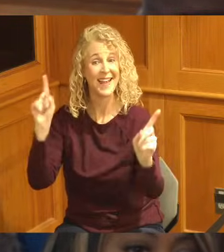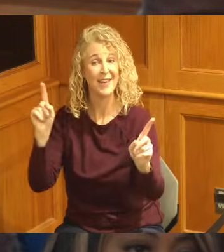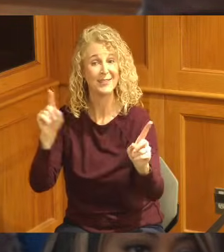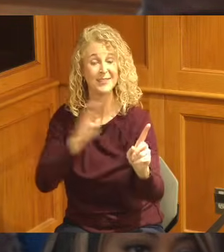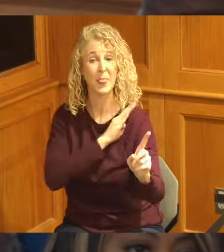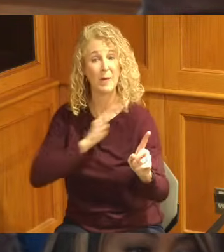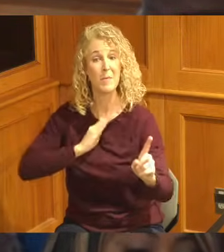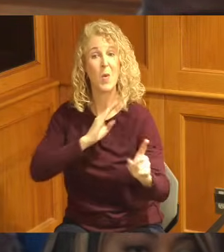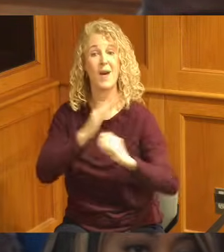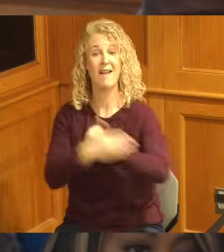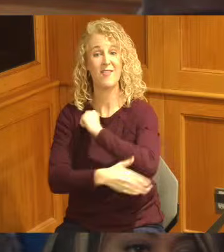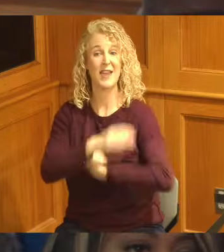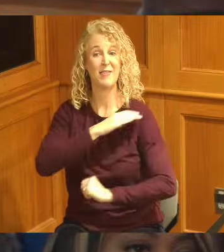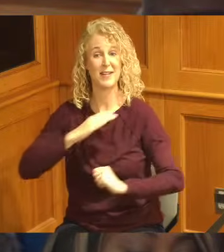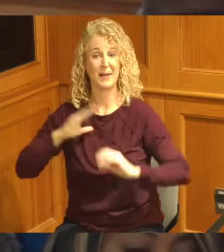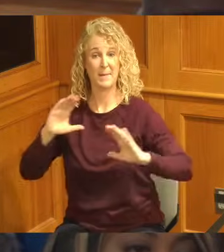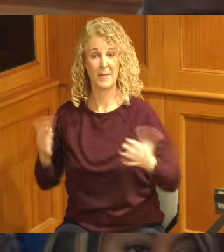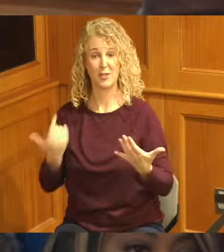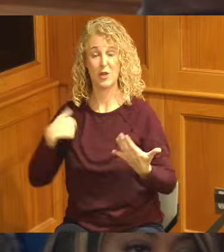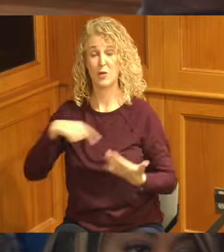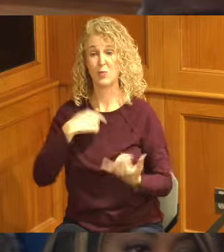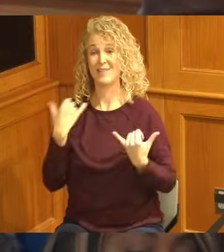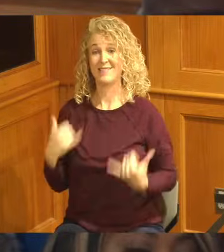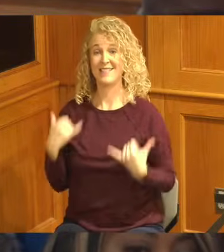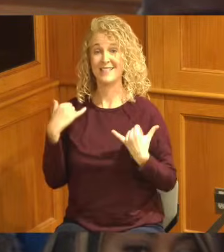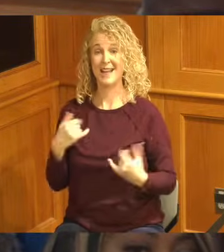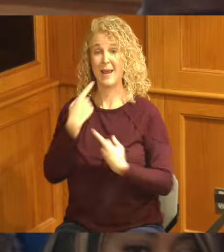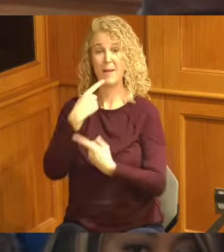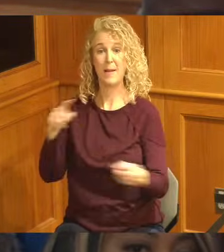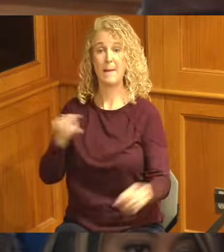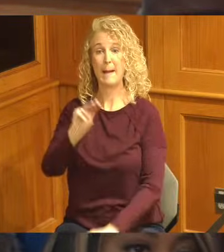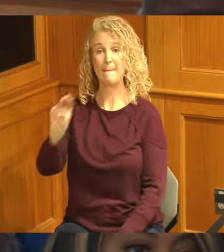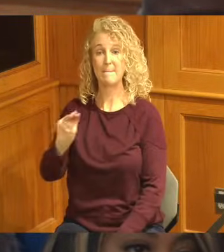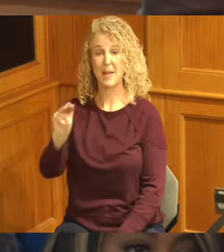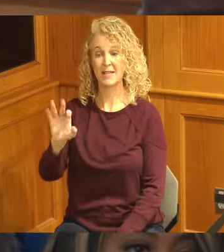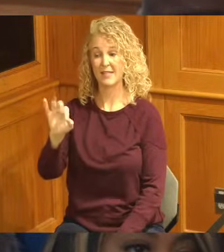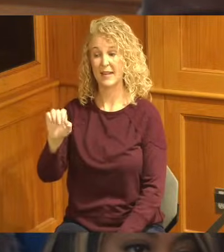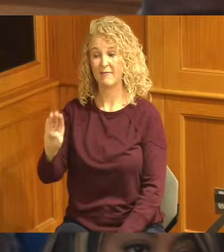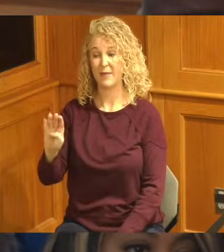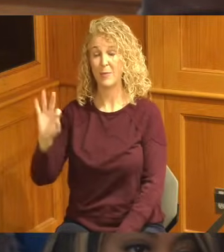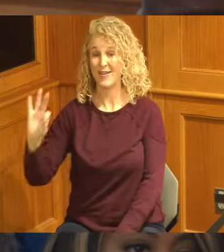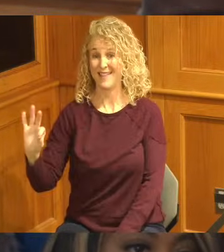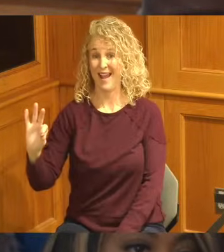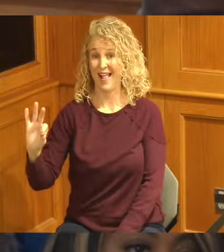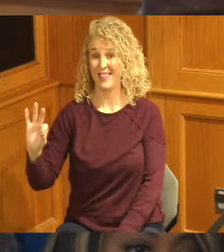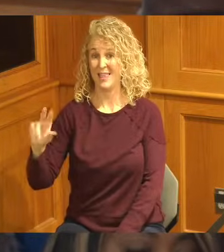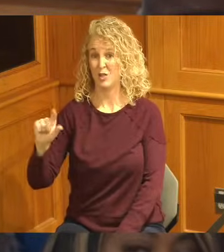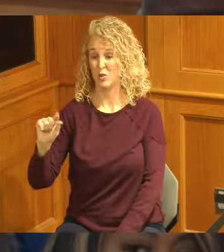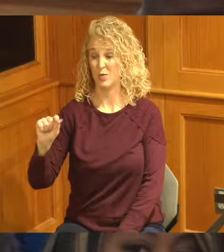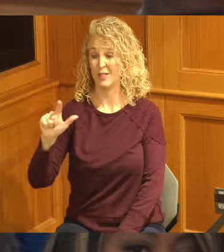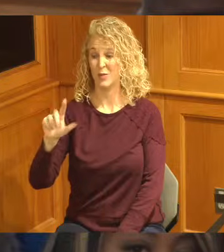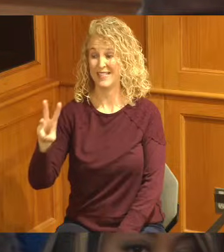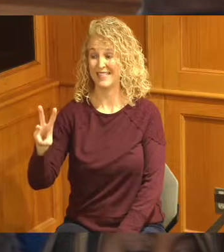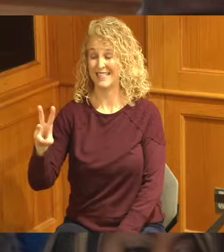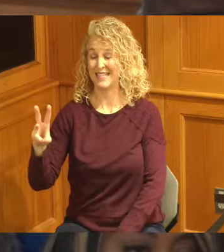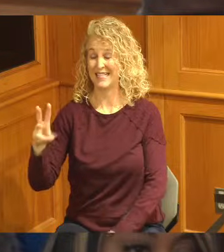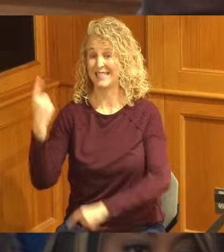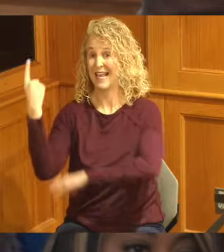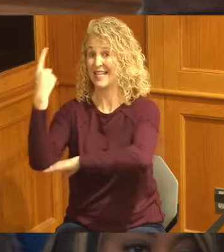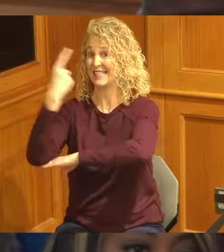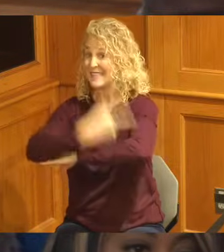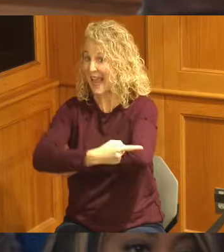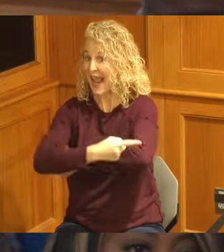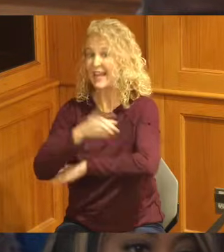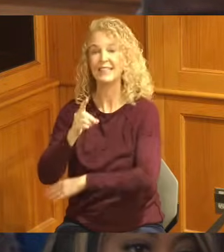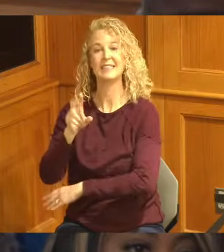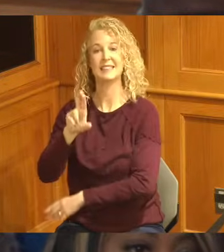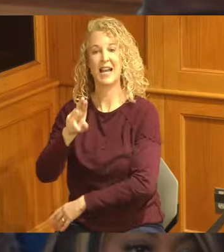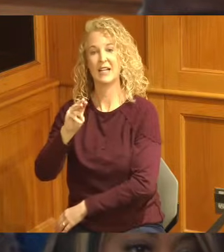of County Commissioners does hereby proclaim Monday, February the 9th, 2026 as Dr. Monica J.